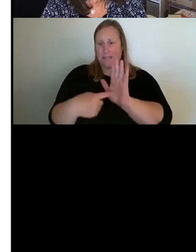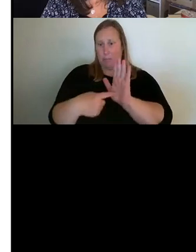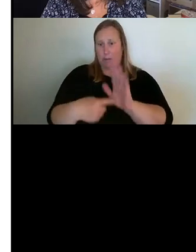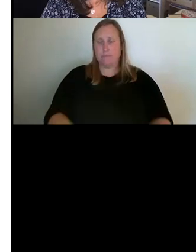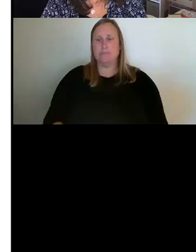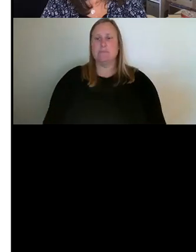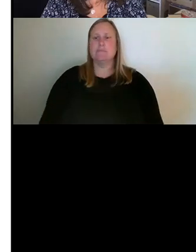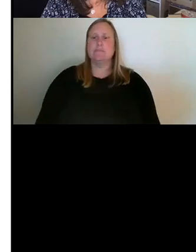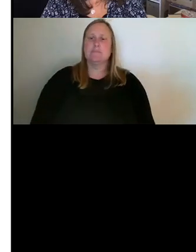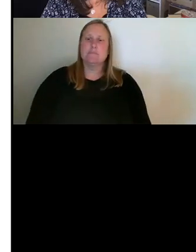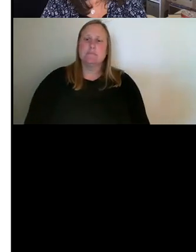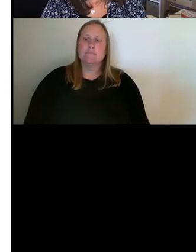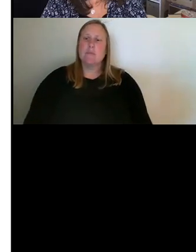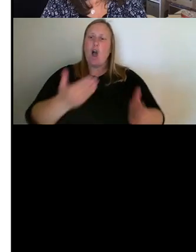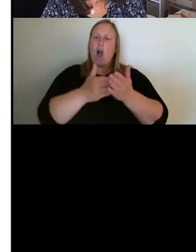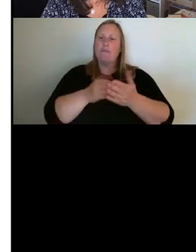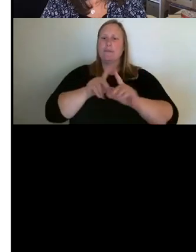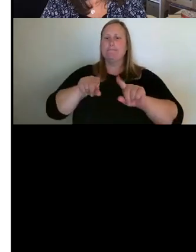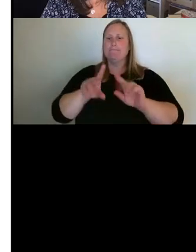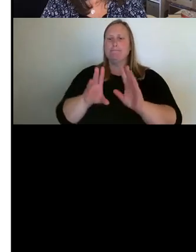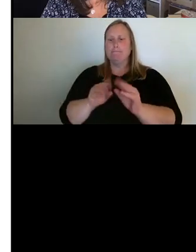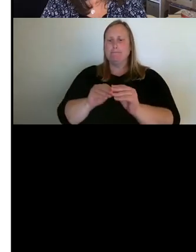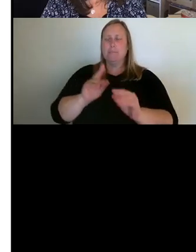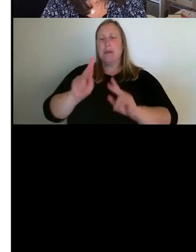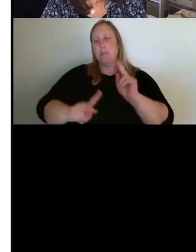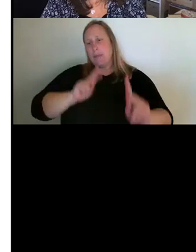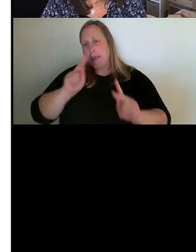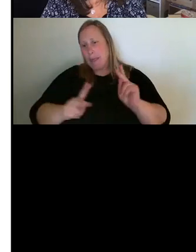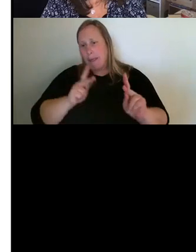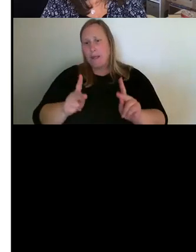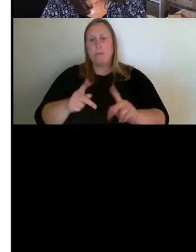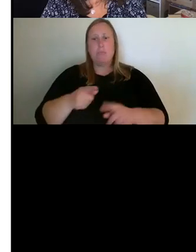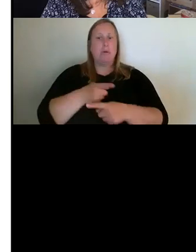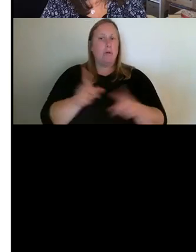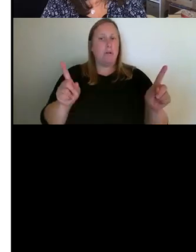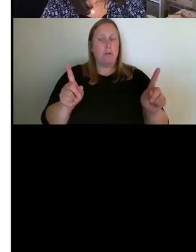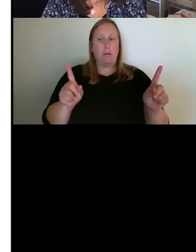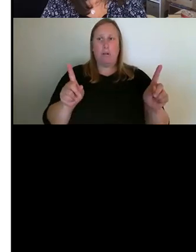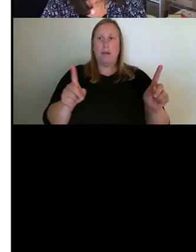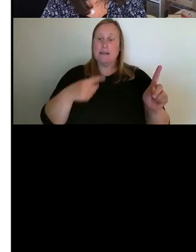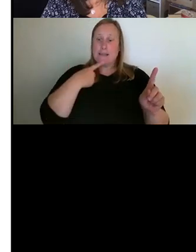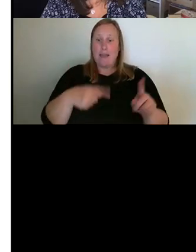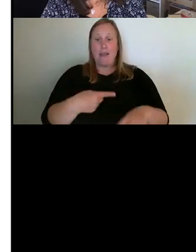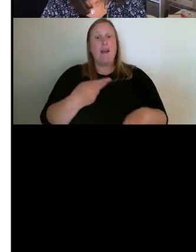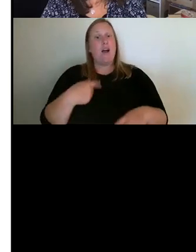I often attend meetings where people who are well meaning extroverts say, "We are now going to